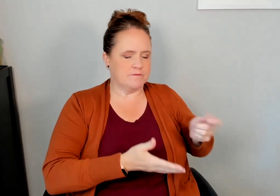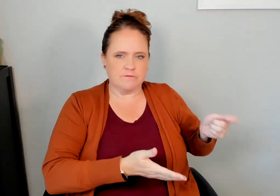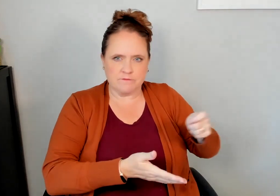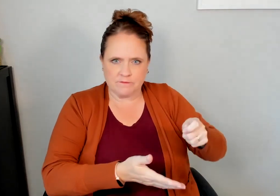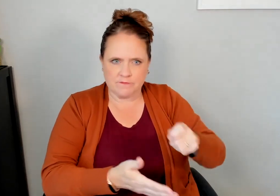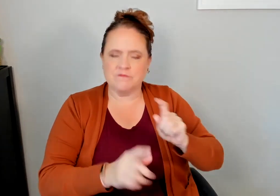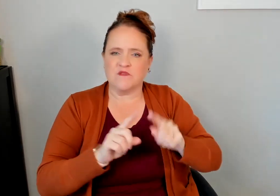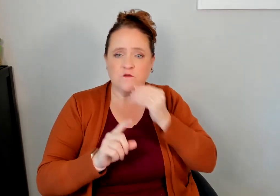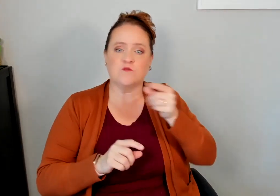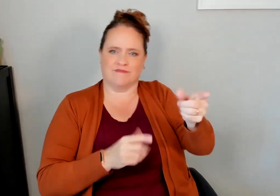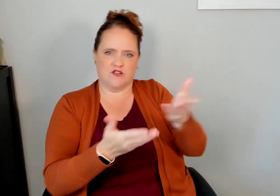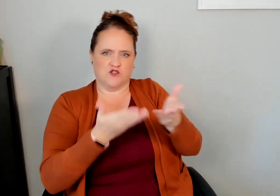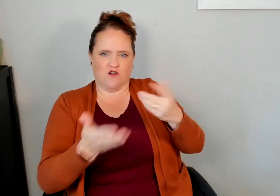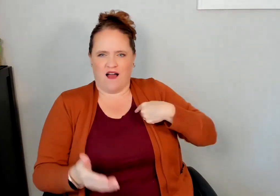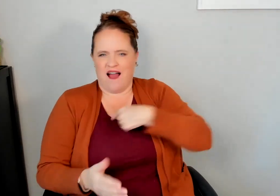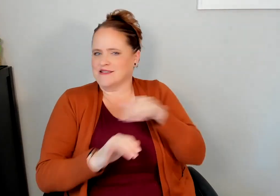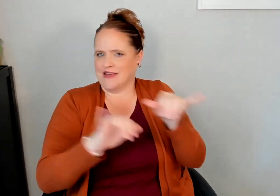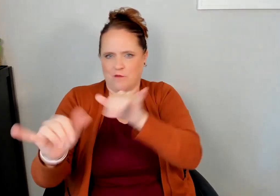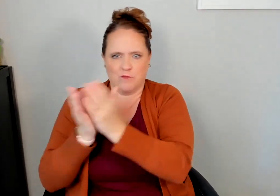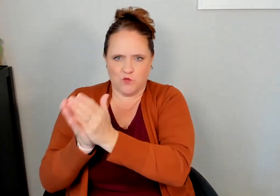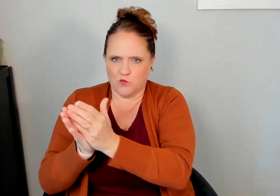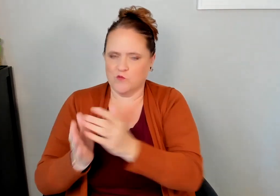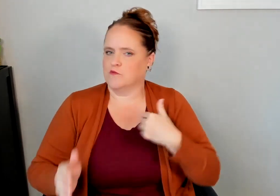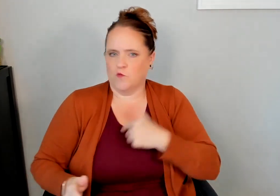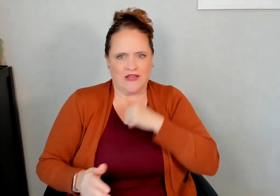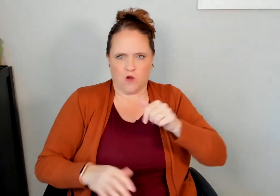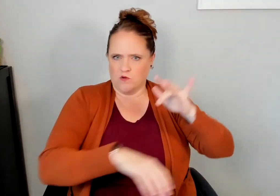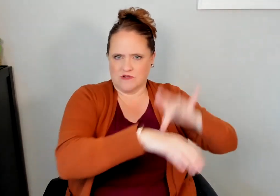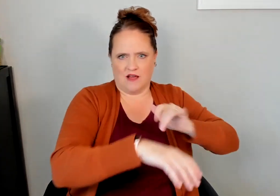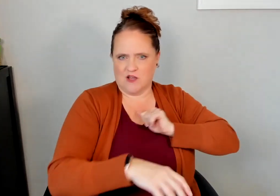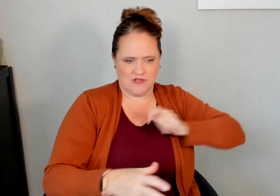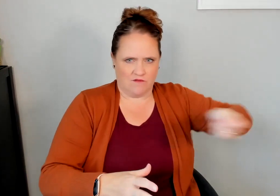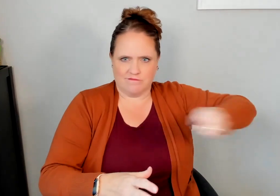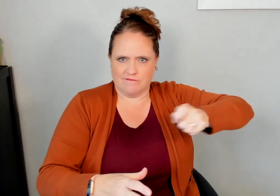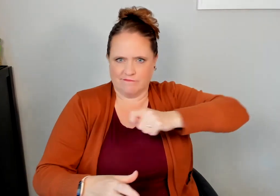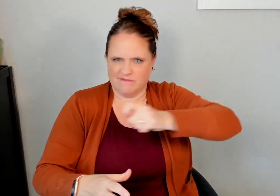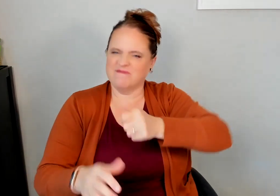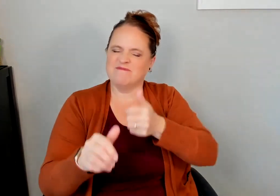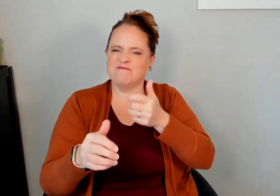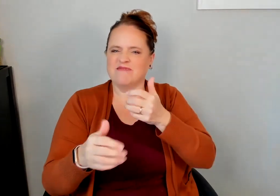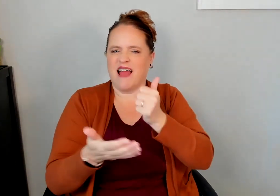and then lunch was ready so it was a buffet but they served us just like they did on the ship